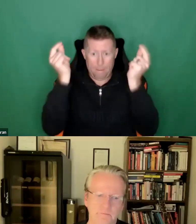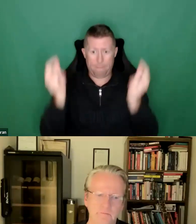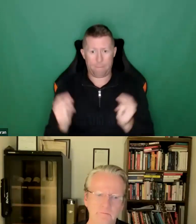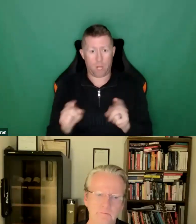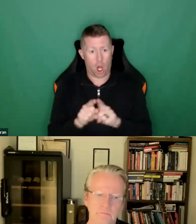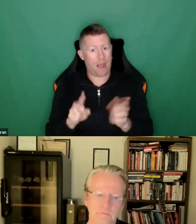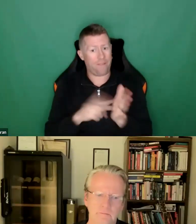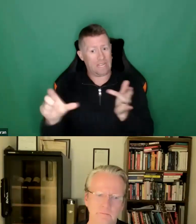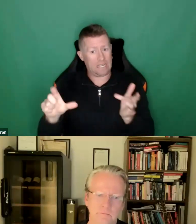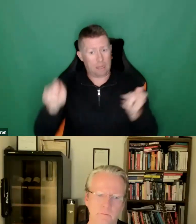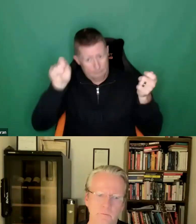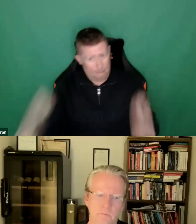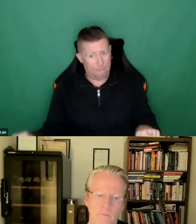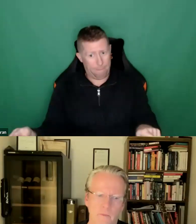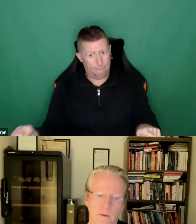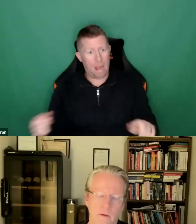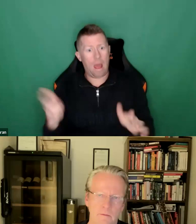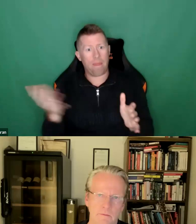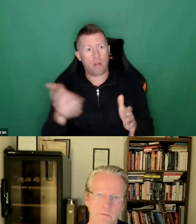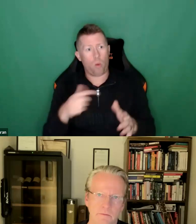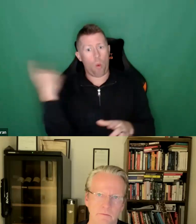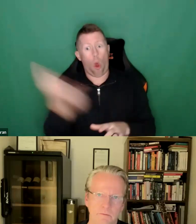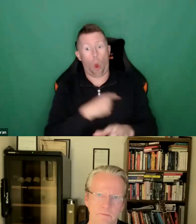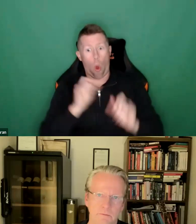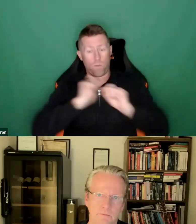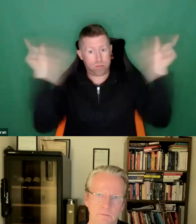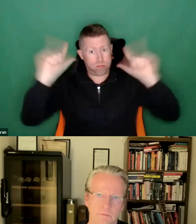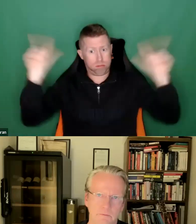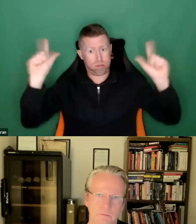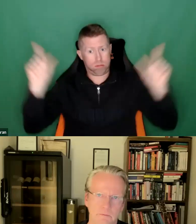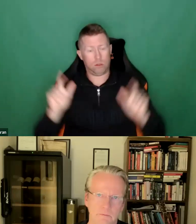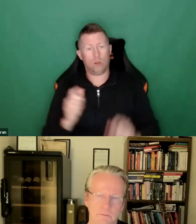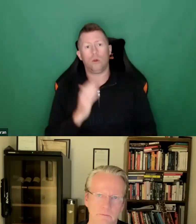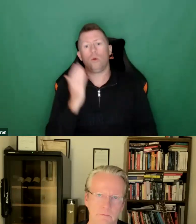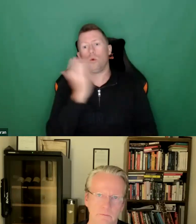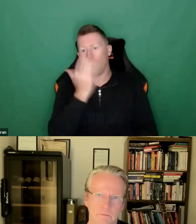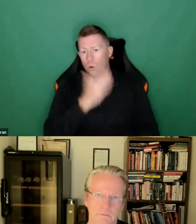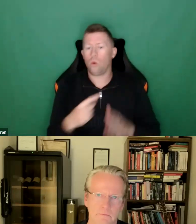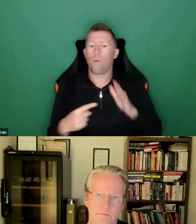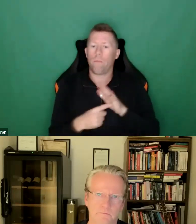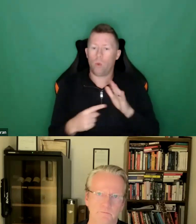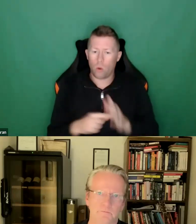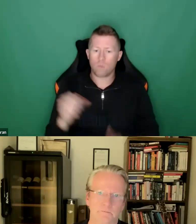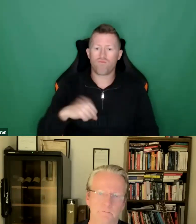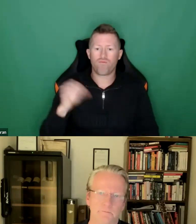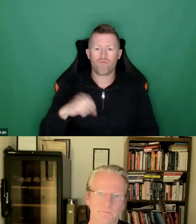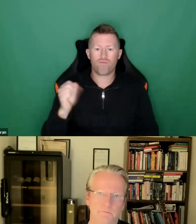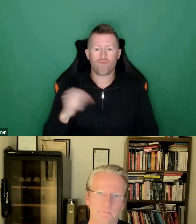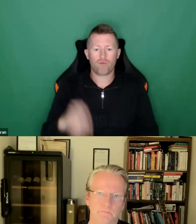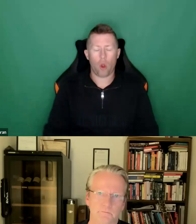Pip plenty of people who are on this call are probably going, "No kidding, we already know that." But that revelation, particular